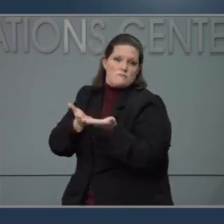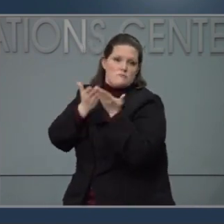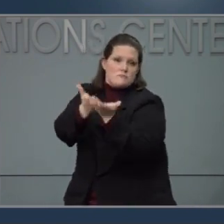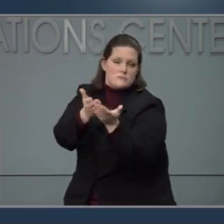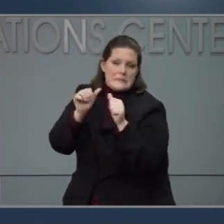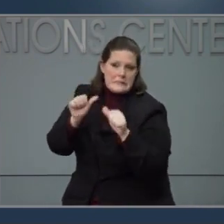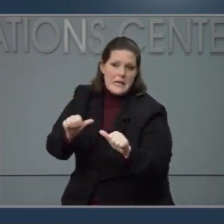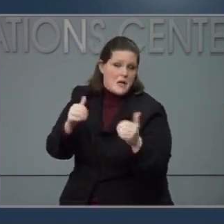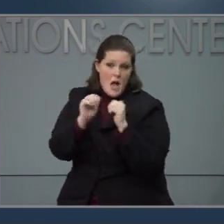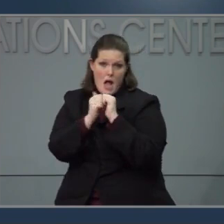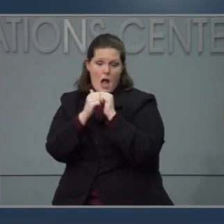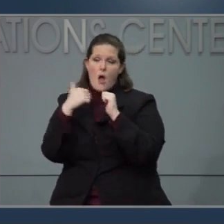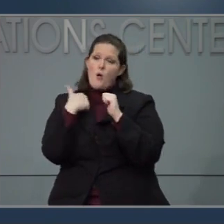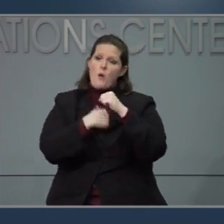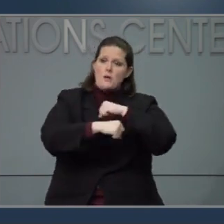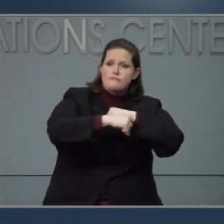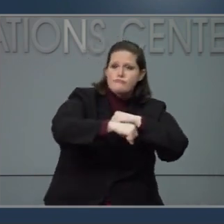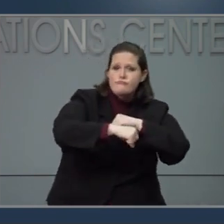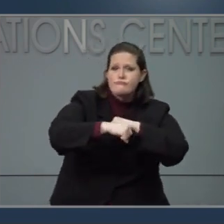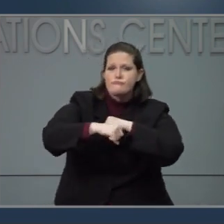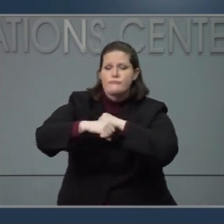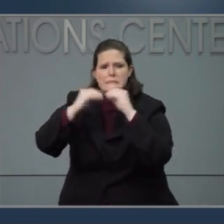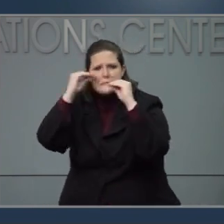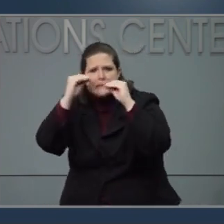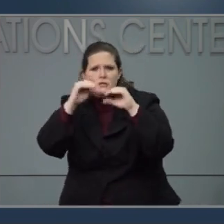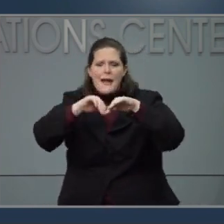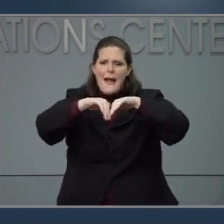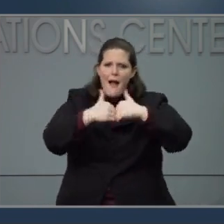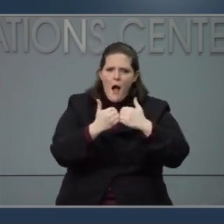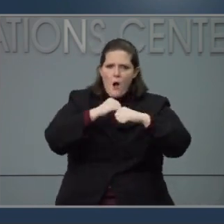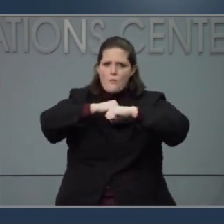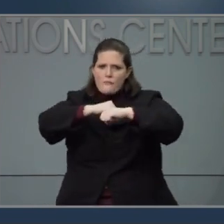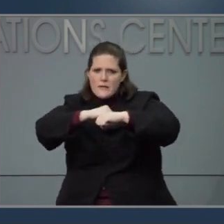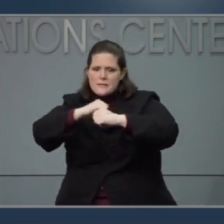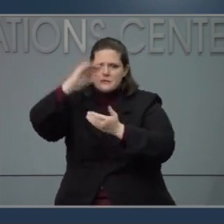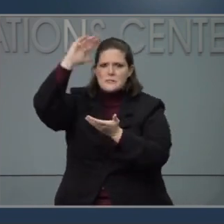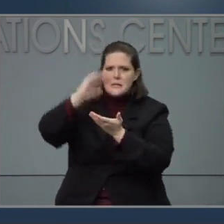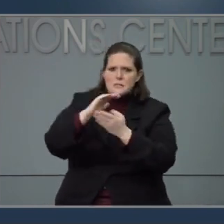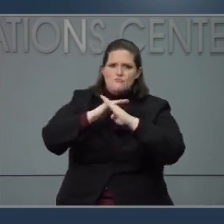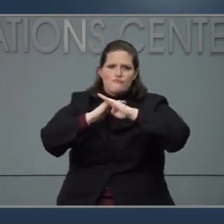THE STATE CAN ALSO PROVIDE ADDITIONAL SUPPORT. COUNTIES ARE NOT ON THEIR OWN.